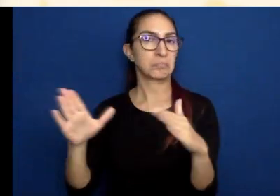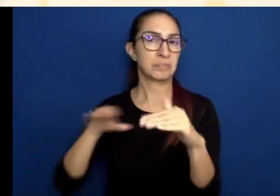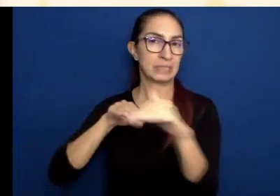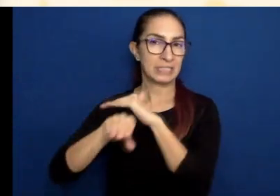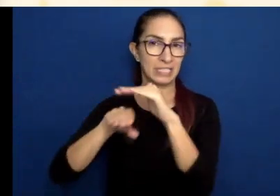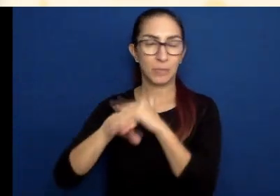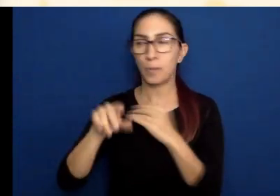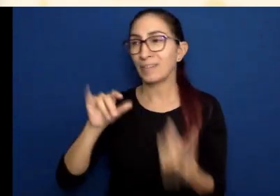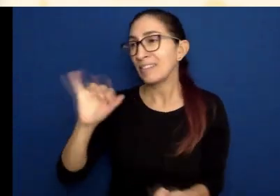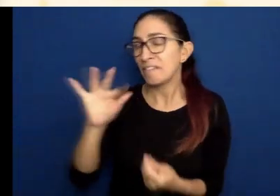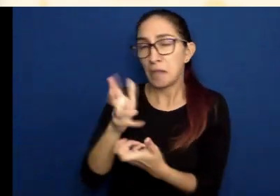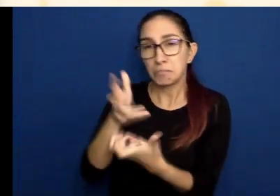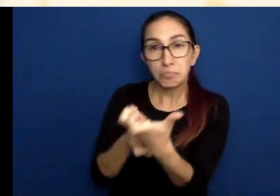that native apps can be pretty accessible.